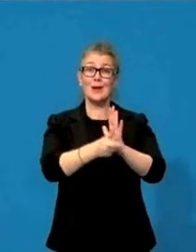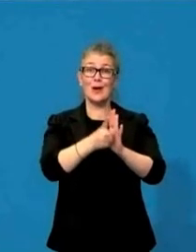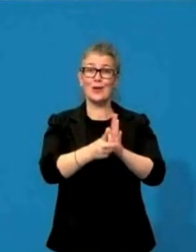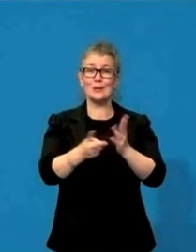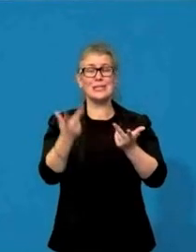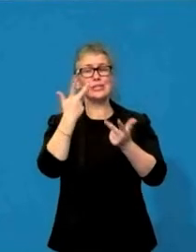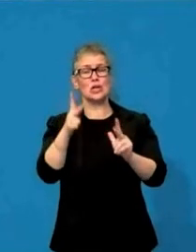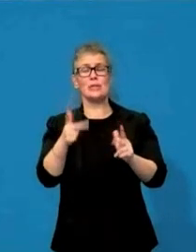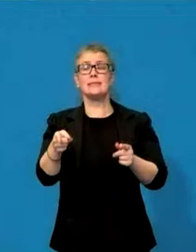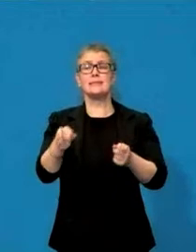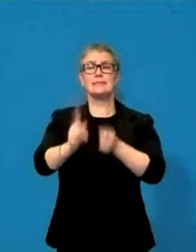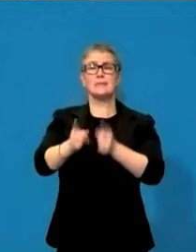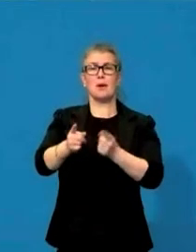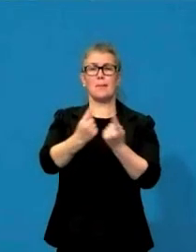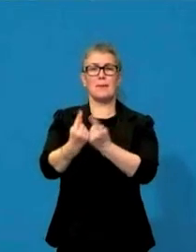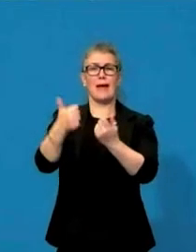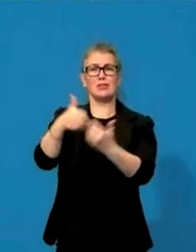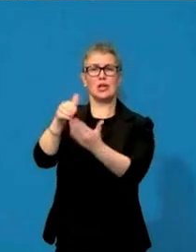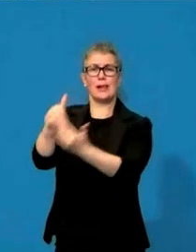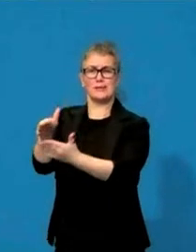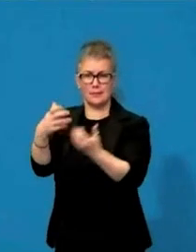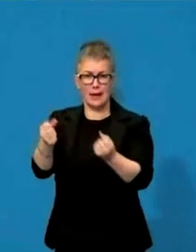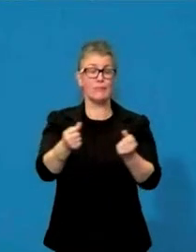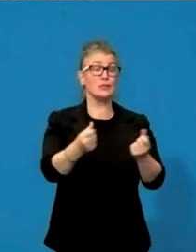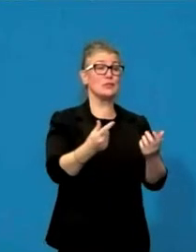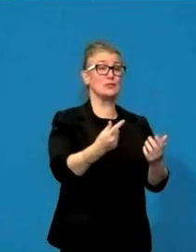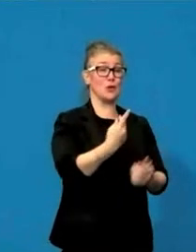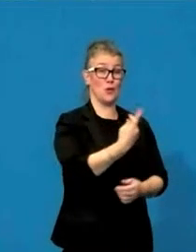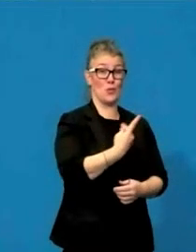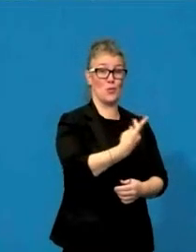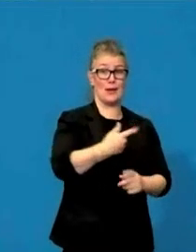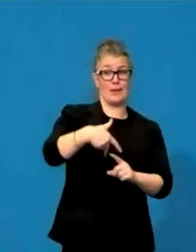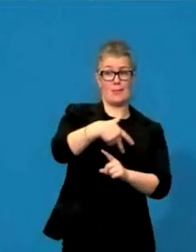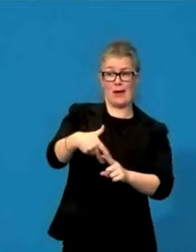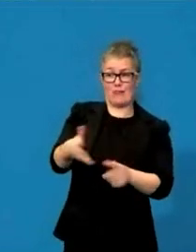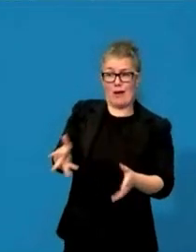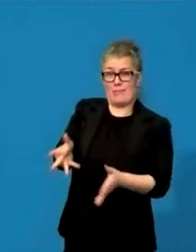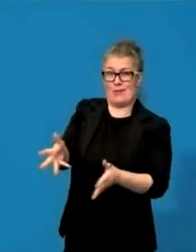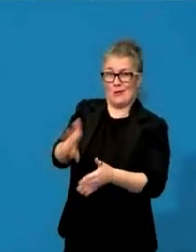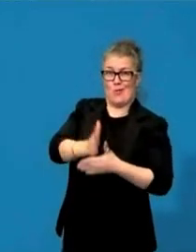And so Marmingee and I have got to sort of work in the background to encourage him to